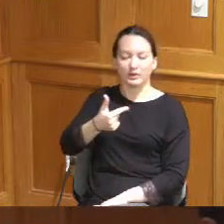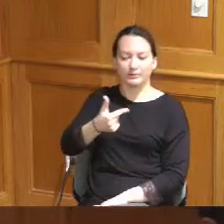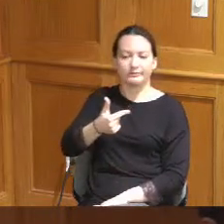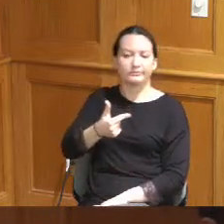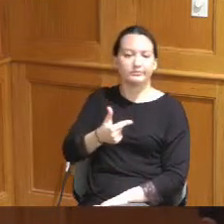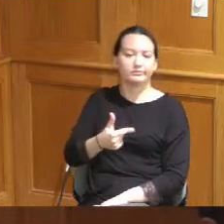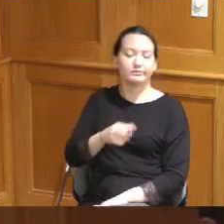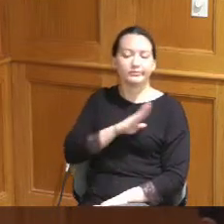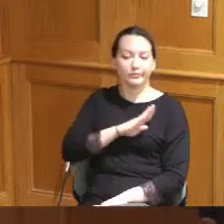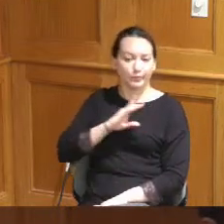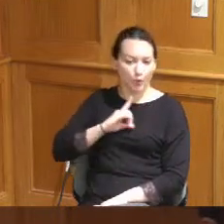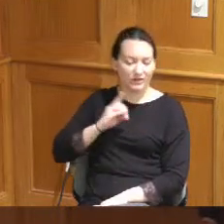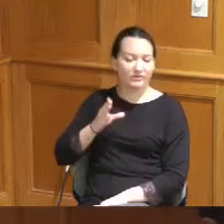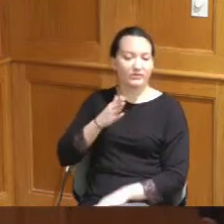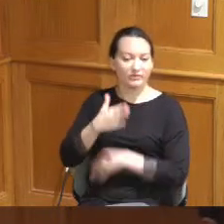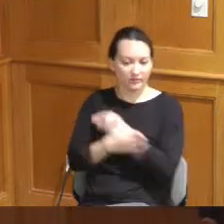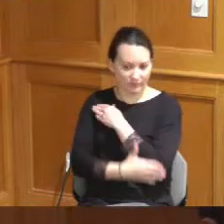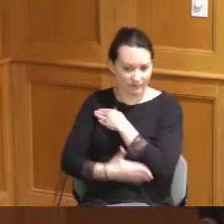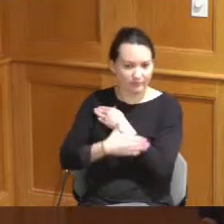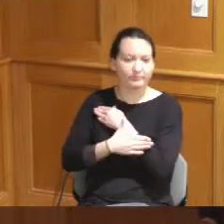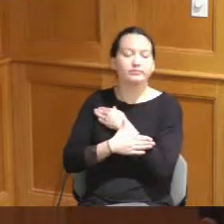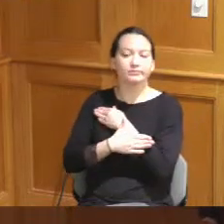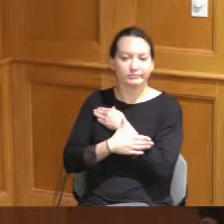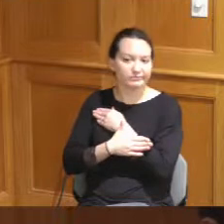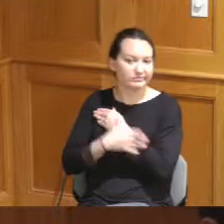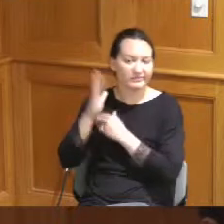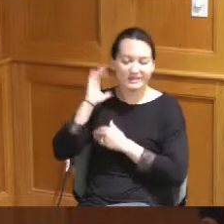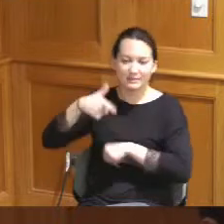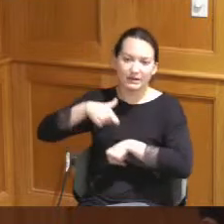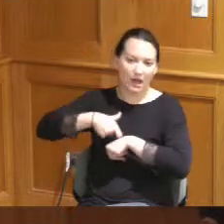Board of County Commissioners and it's taking a little bit of time to provide some review process